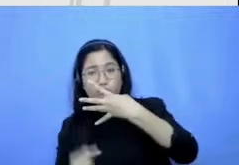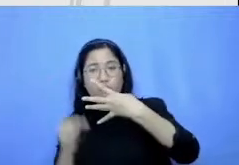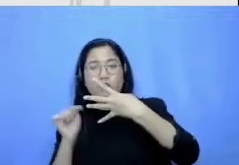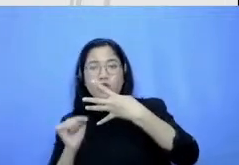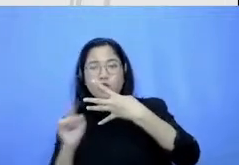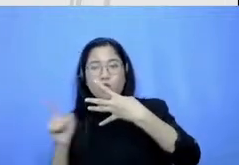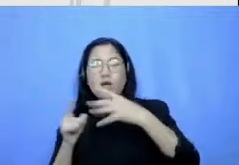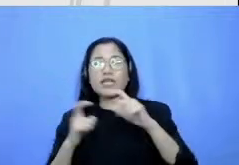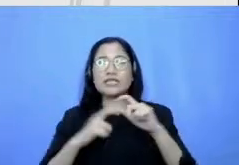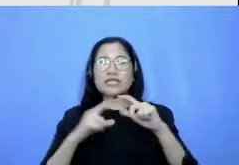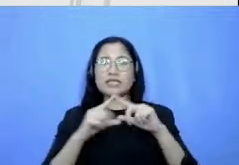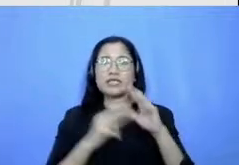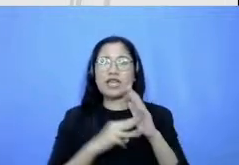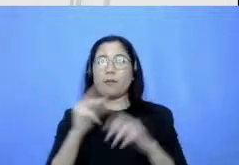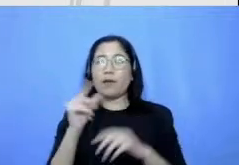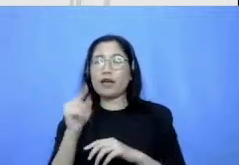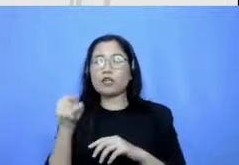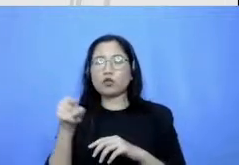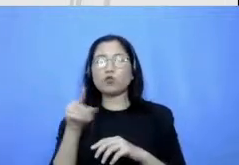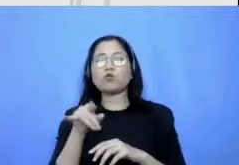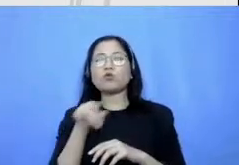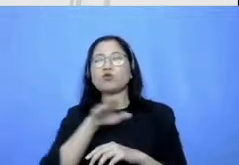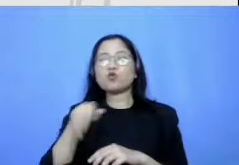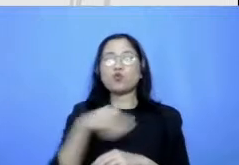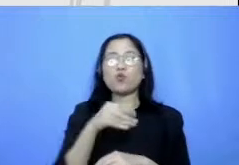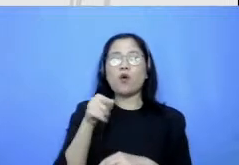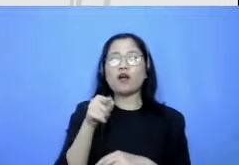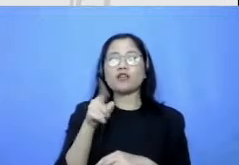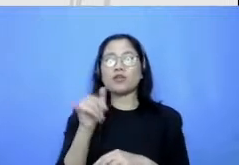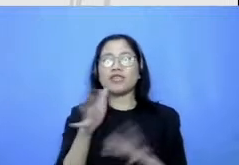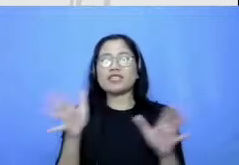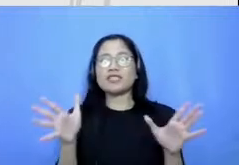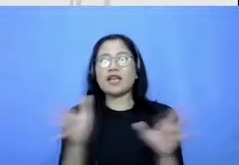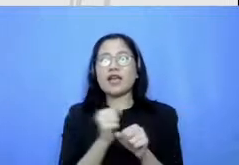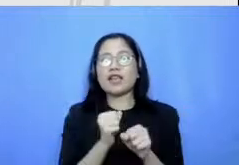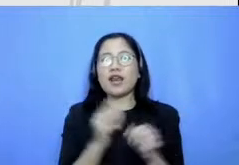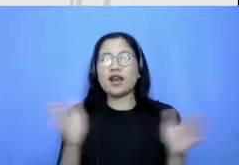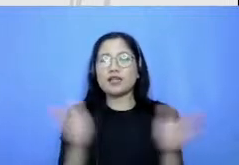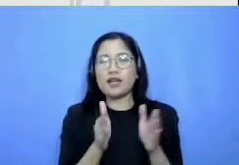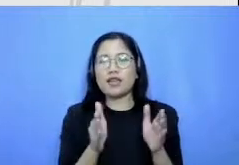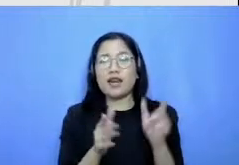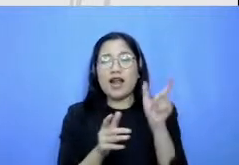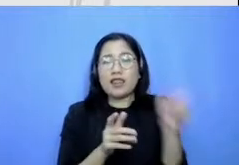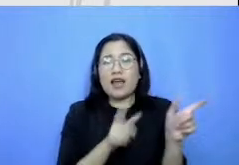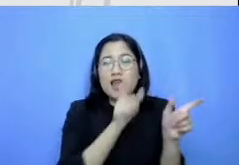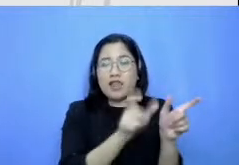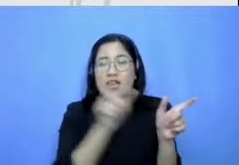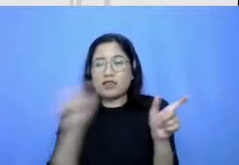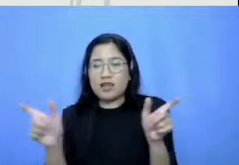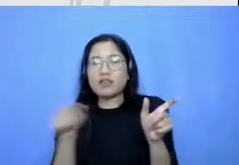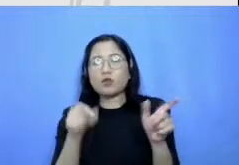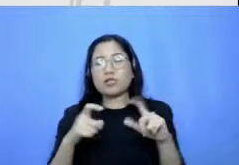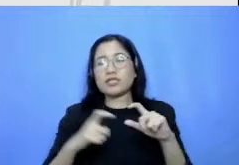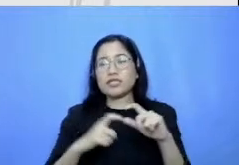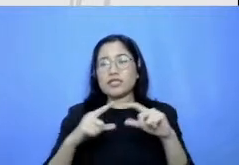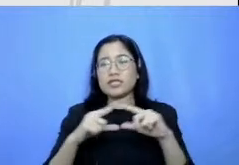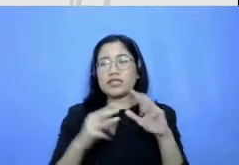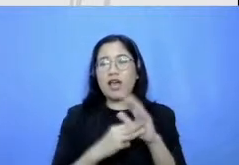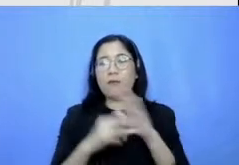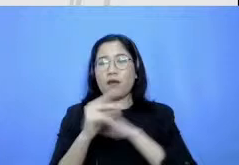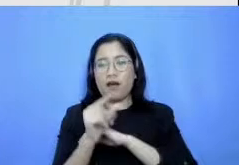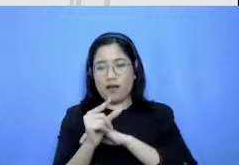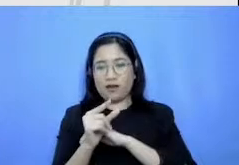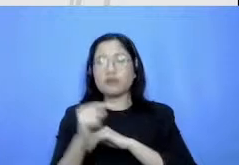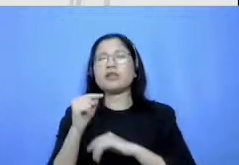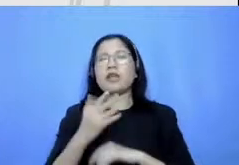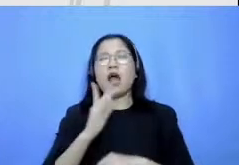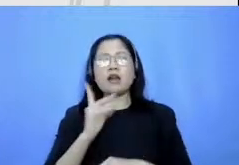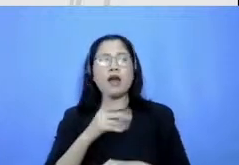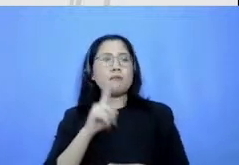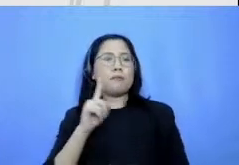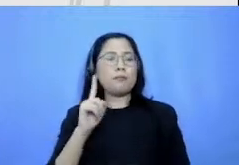tiers drought this maturity Kwon further'm questions most